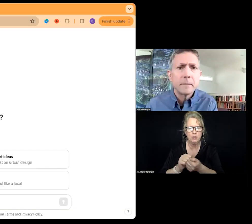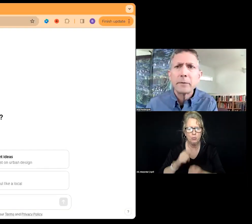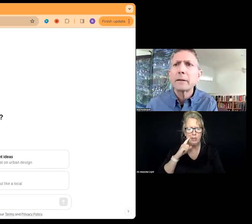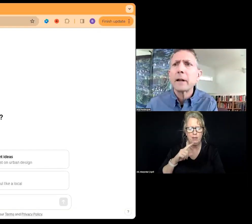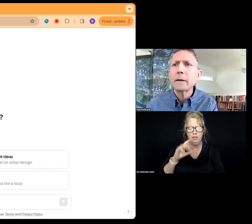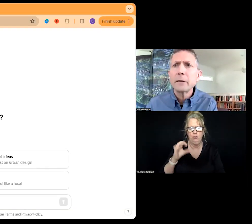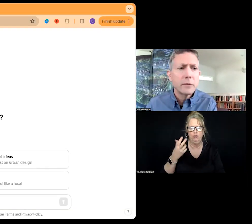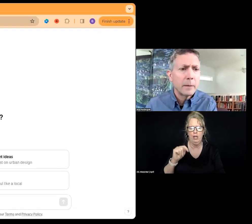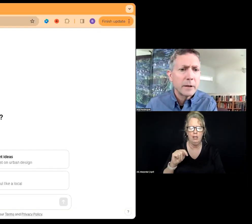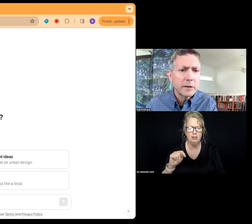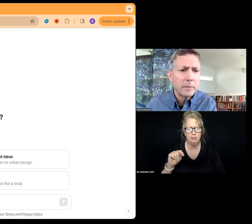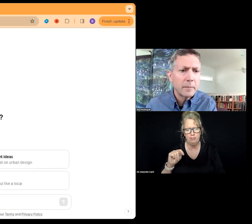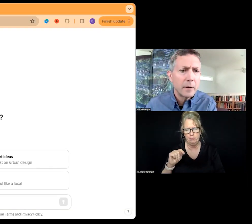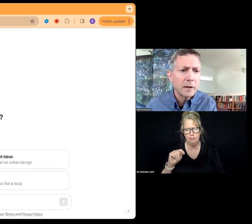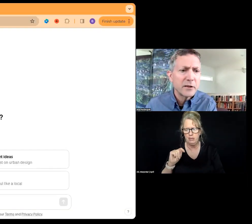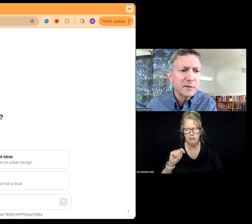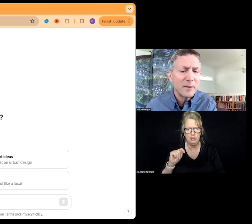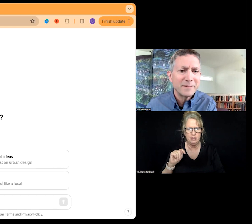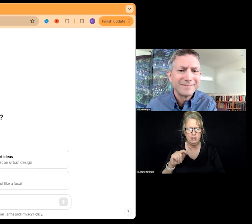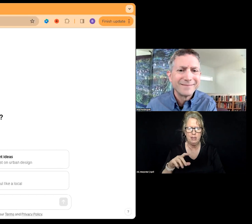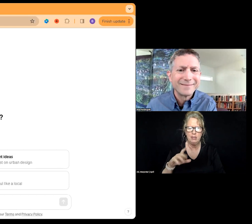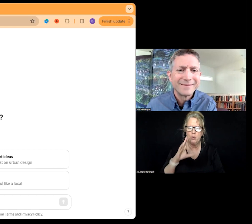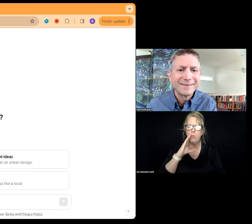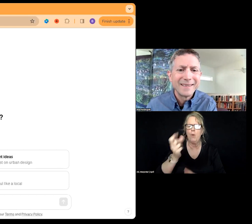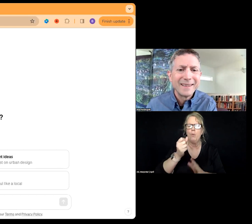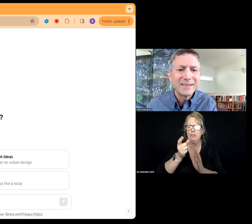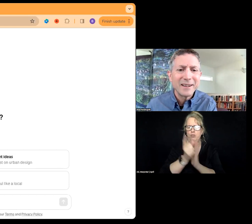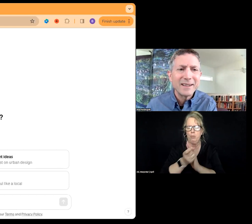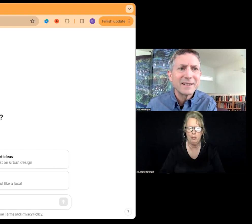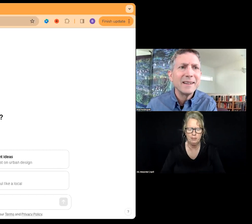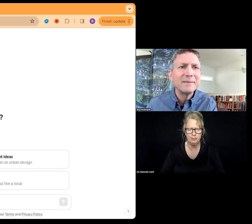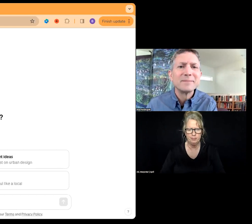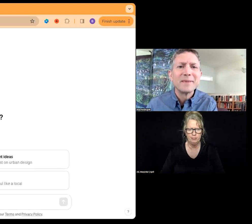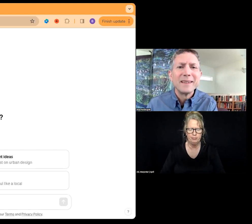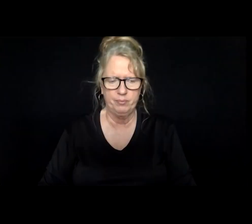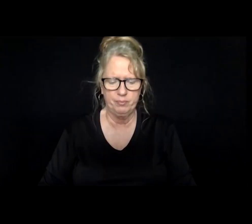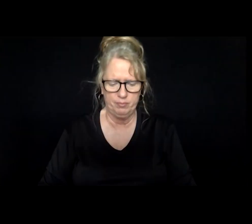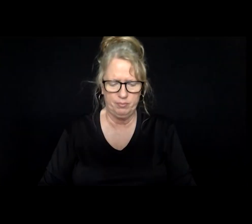THAT IS NOT THE SCREEN I AM GOING TO SHOW. LET'S TRY THIS AGAIN.